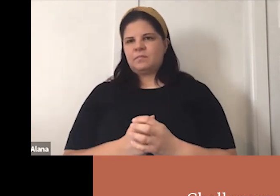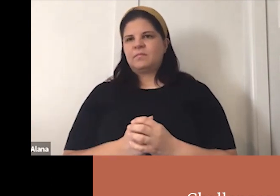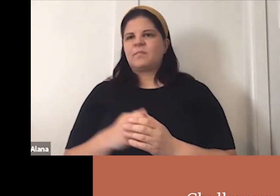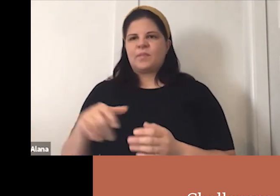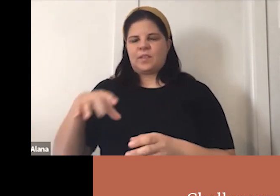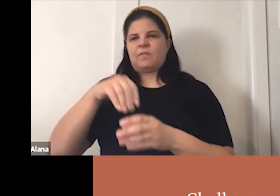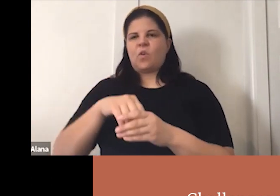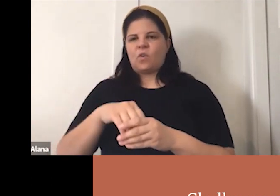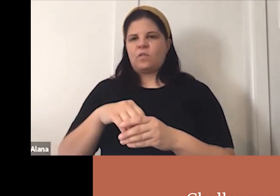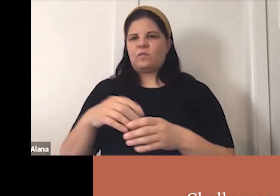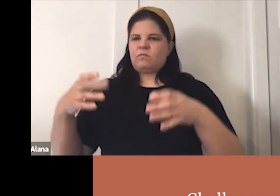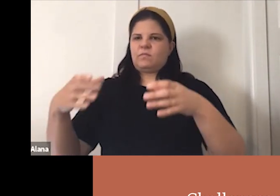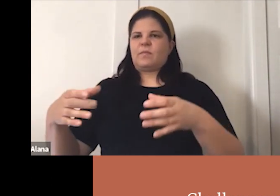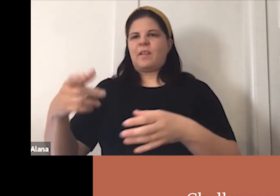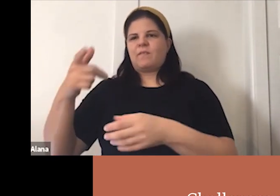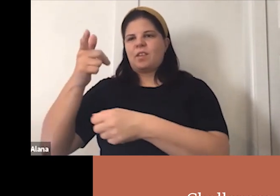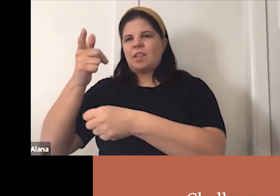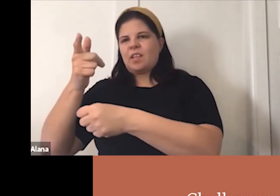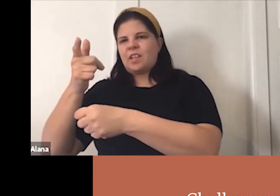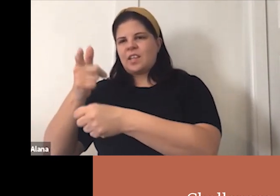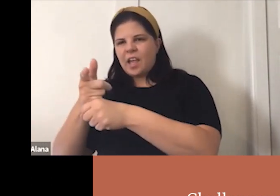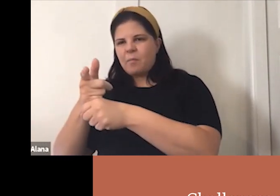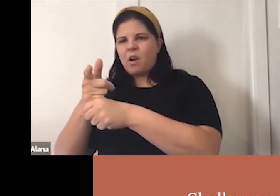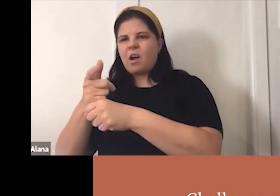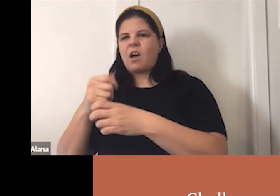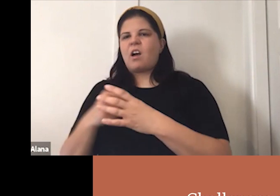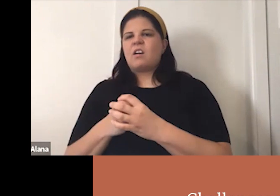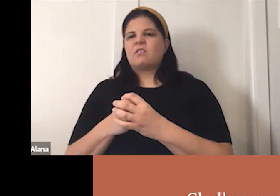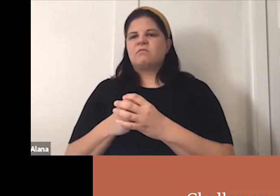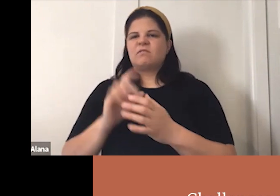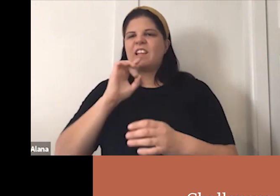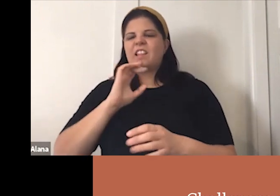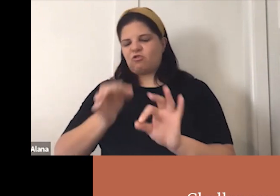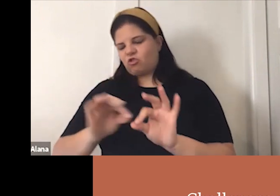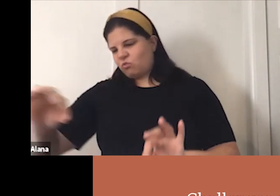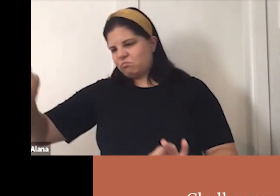amidst camera and electrical equipment.